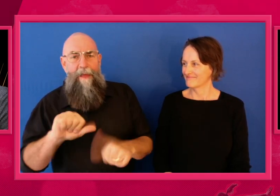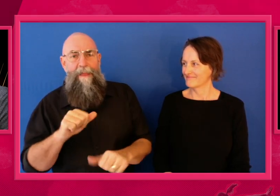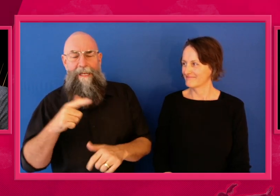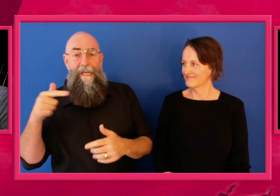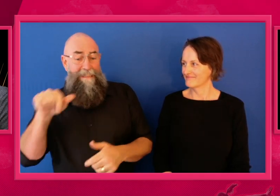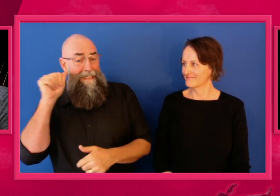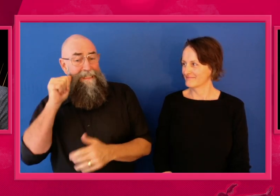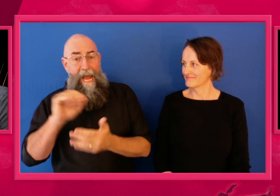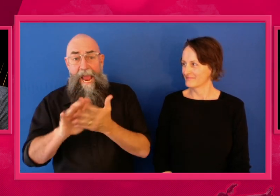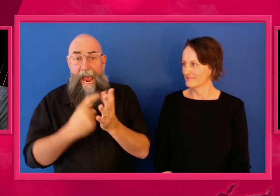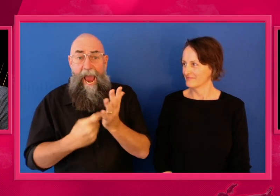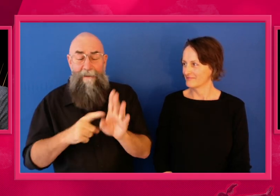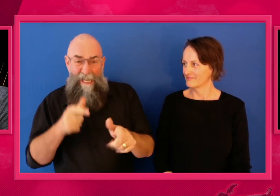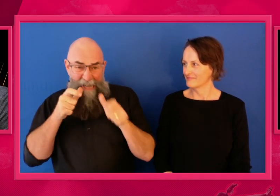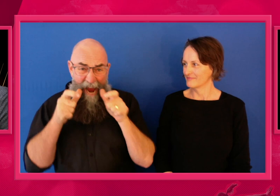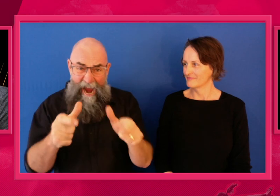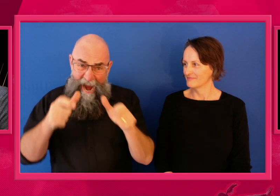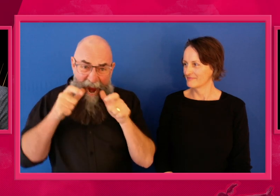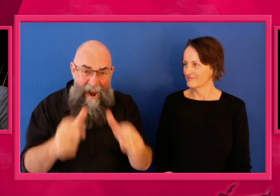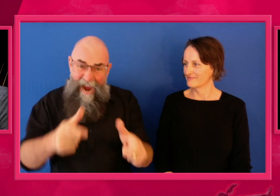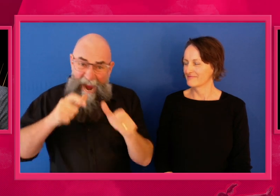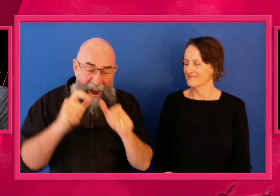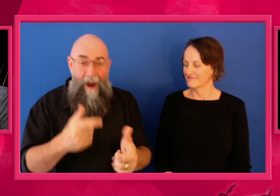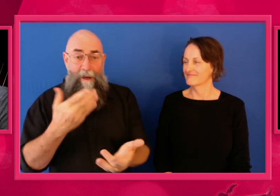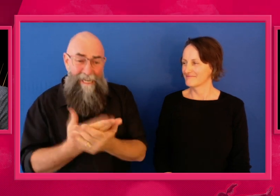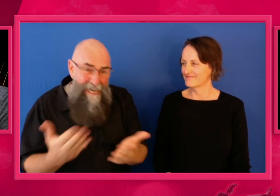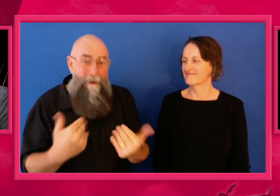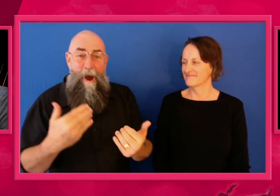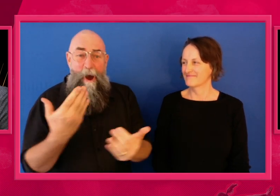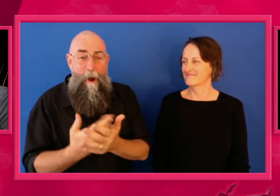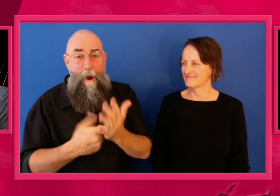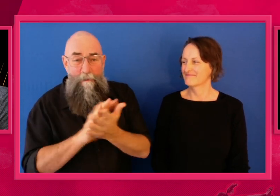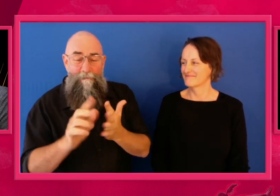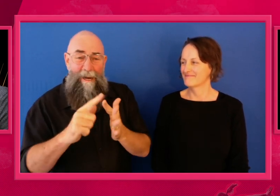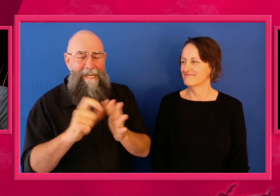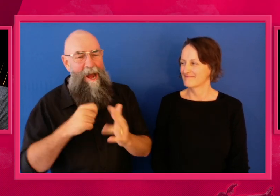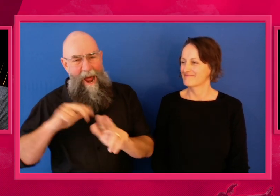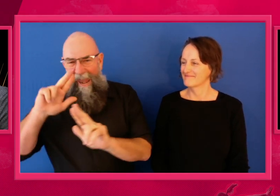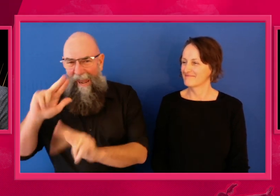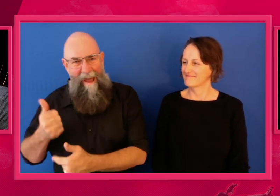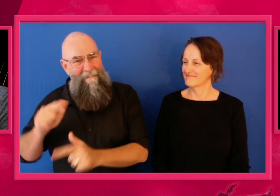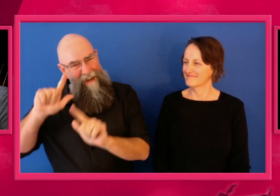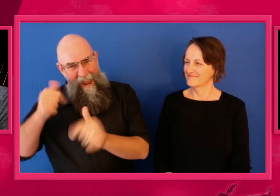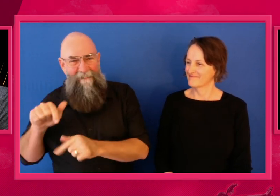yesterday to cheer on Rheed, I loved it. And I'm so grateful to have him in my life. Rheed McCracken: Yeah, only if there's a free one coming up.